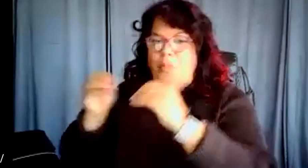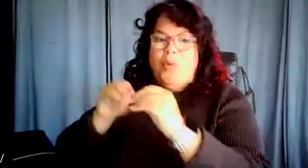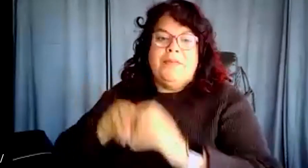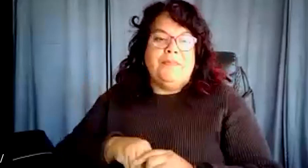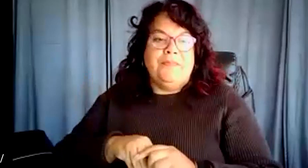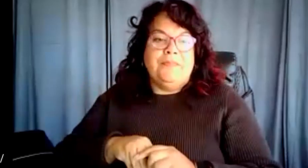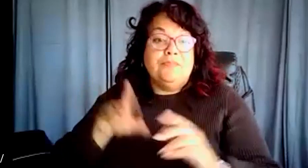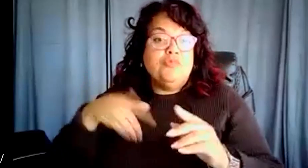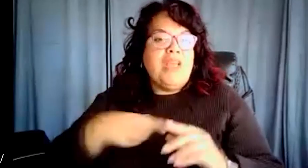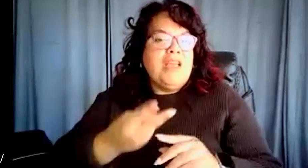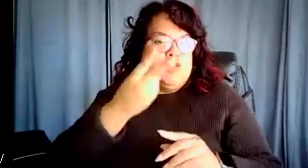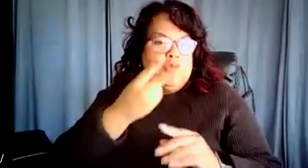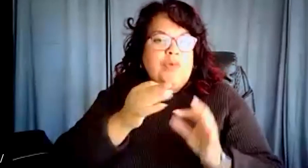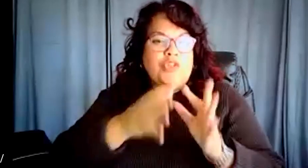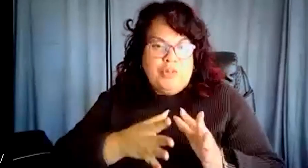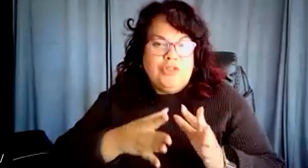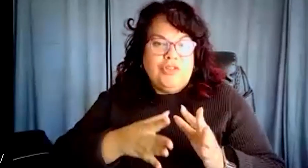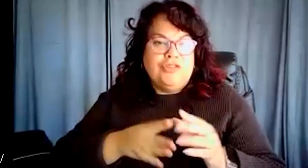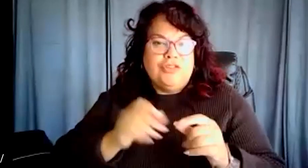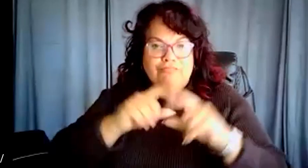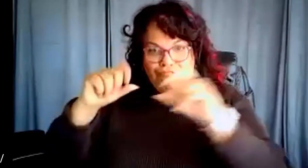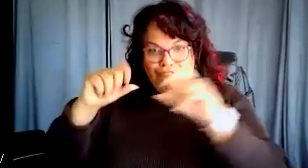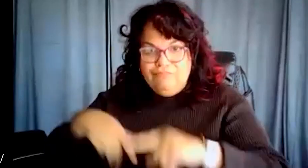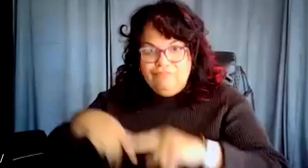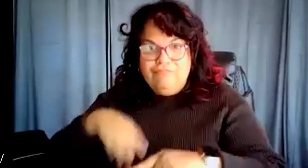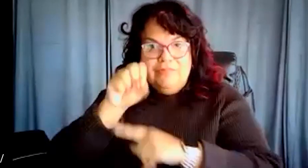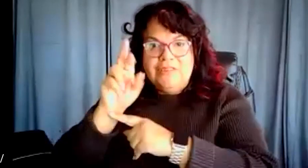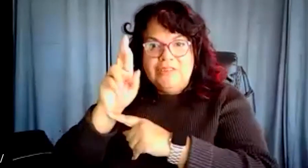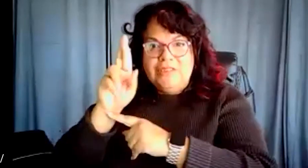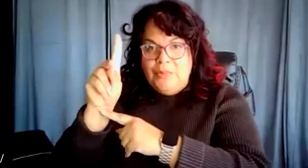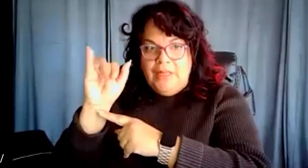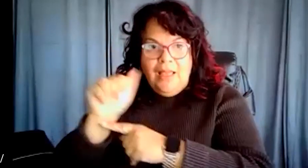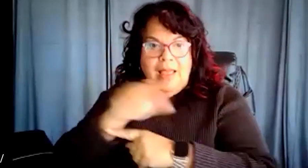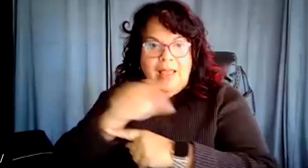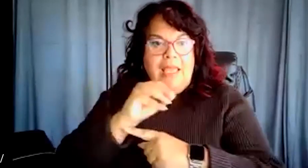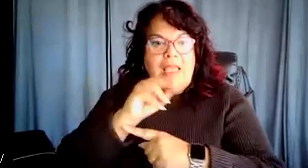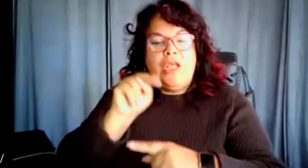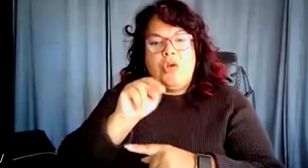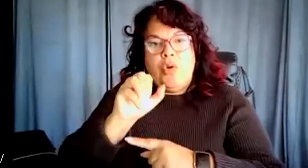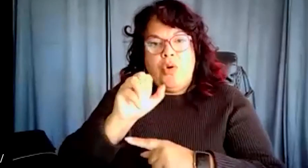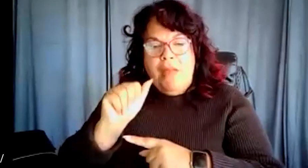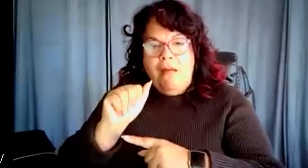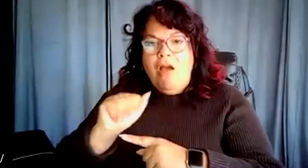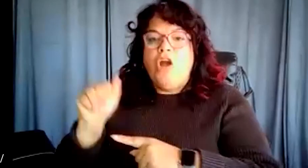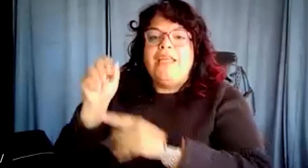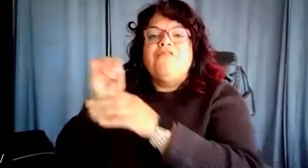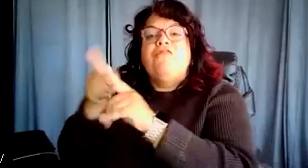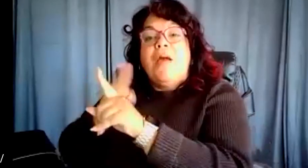On-screen, our ASL interpreters for today are Sarika and Norma from InterpreterNow, our incredible partners.